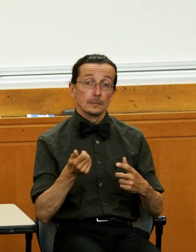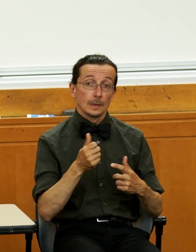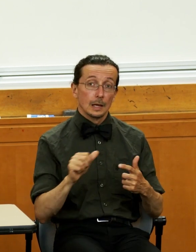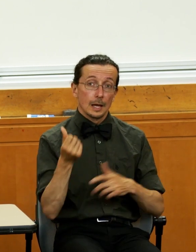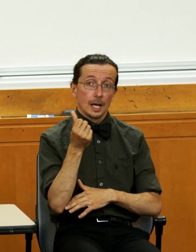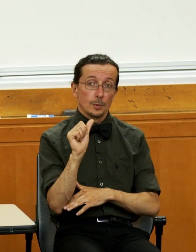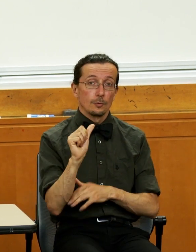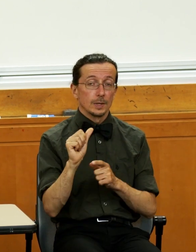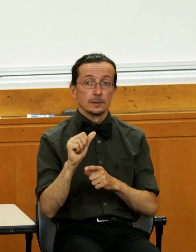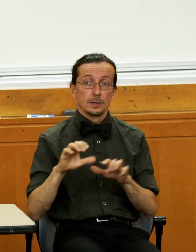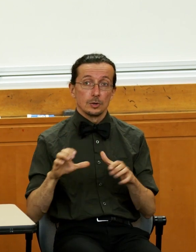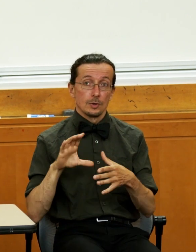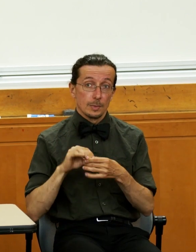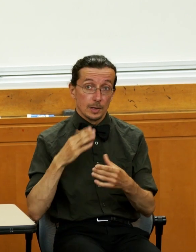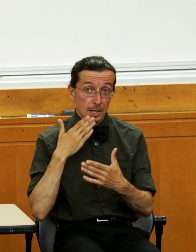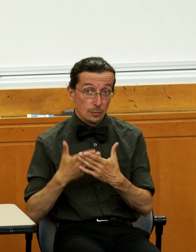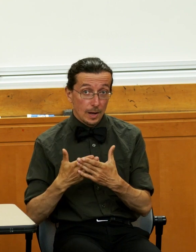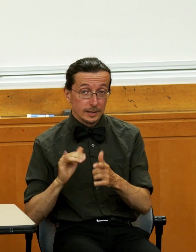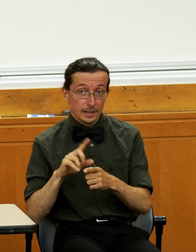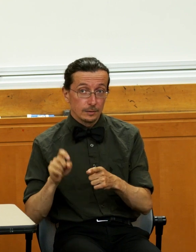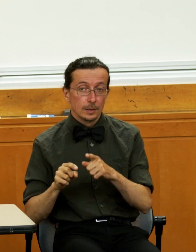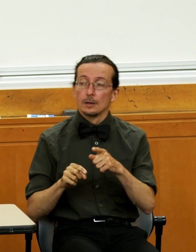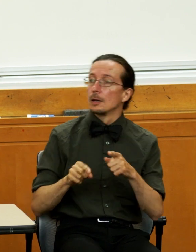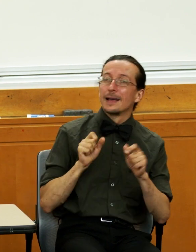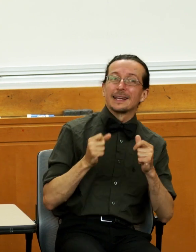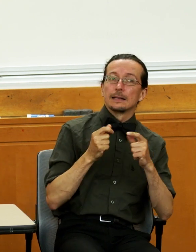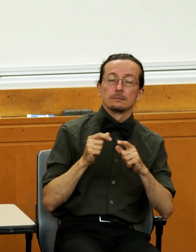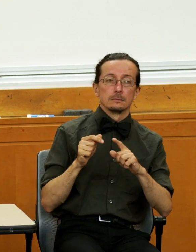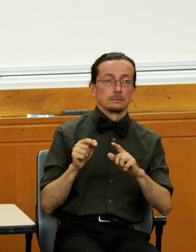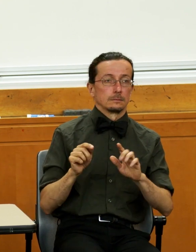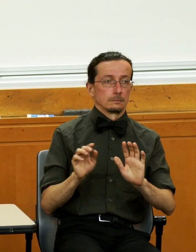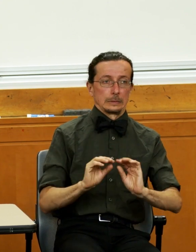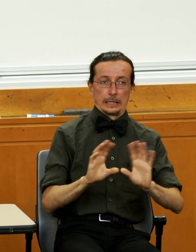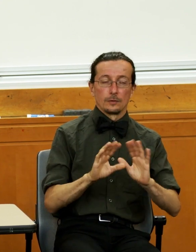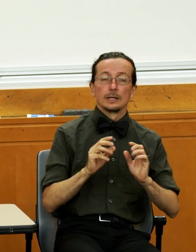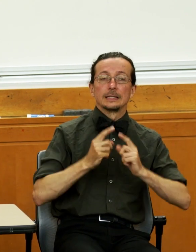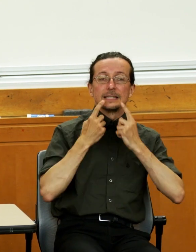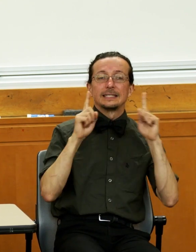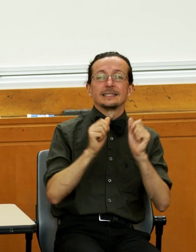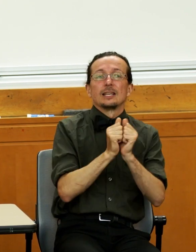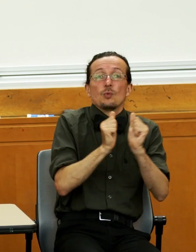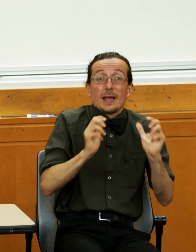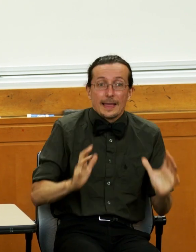are doing belonging well? Is that the gist of it? Doing it without a sense of belonging.